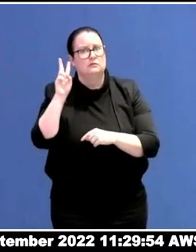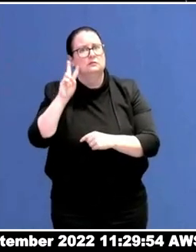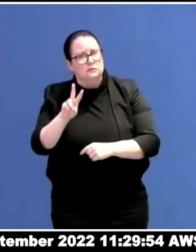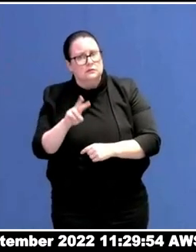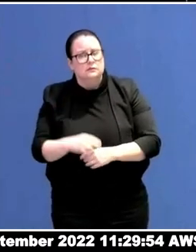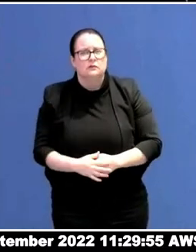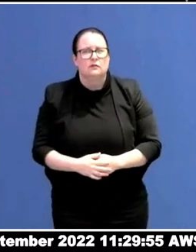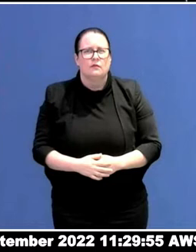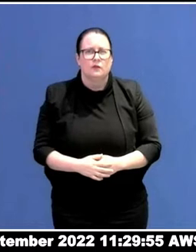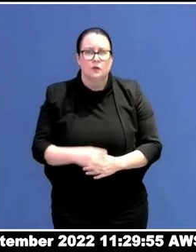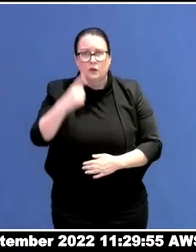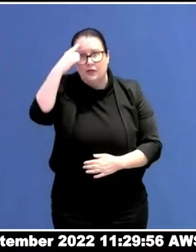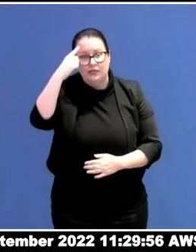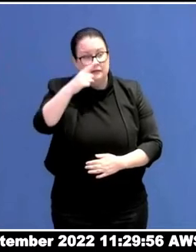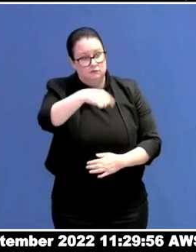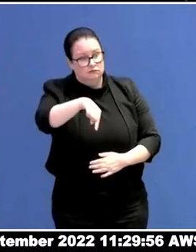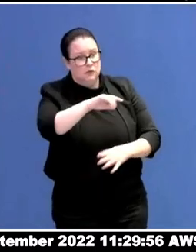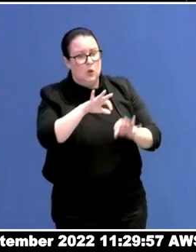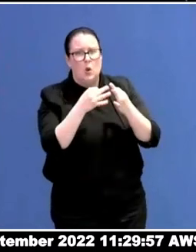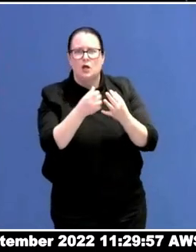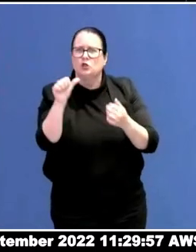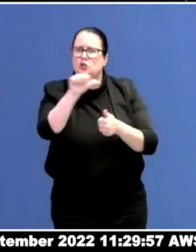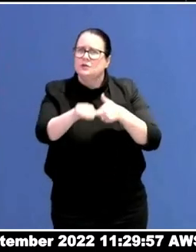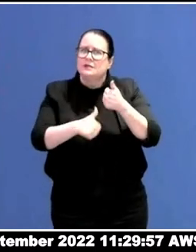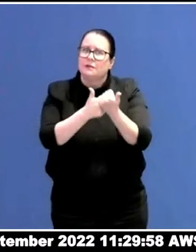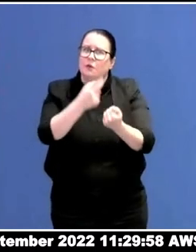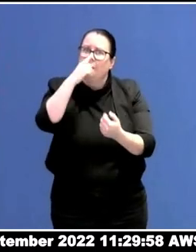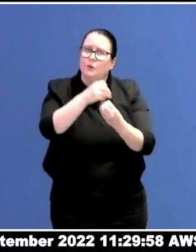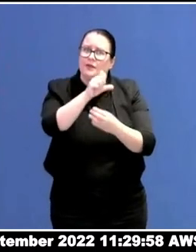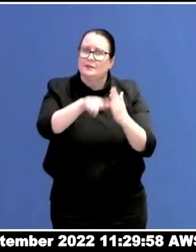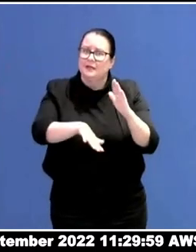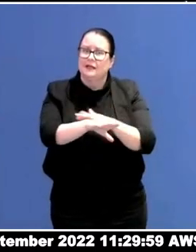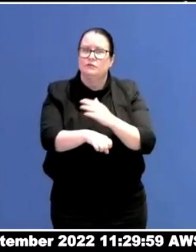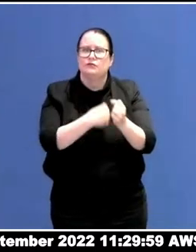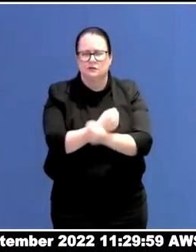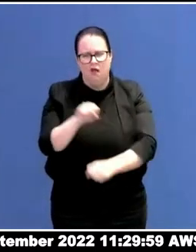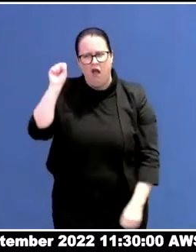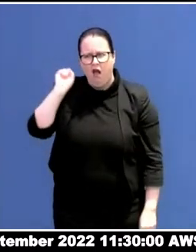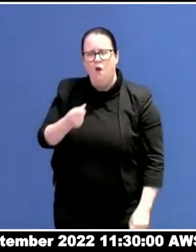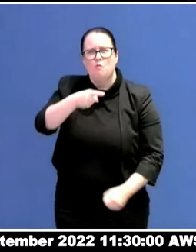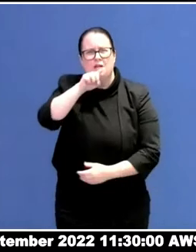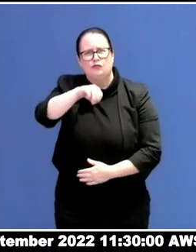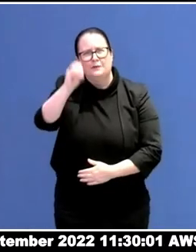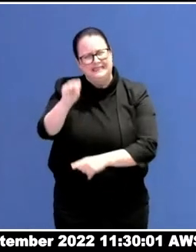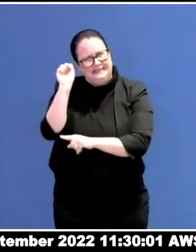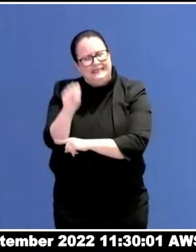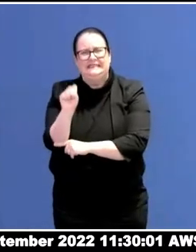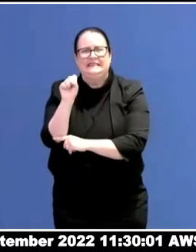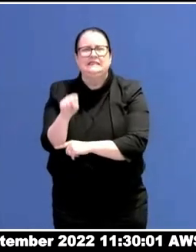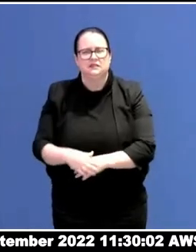should be allowed access to provide that sort of support to people with disability? 100 per cent. 100 per cent. And that's what's missing.